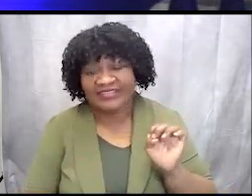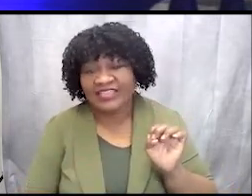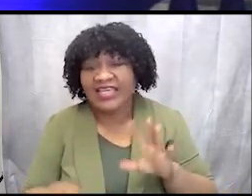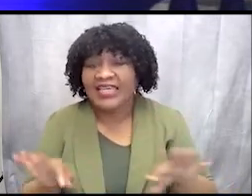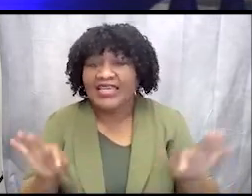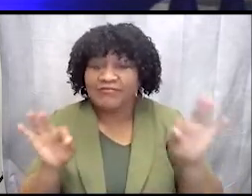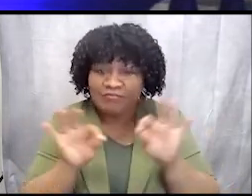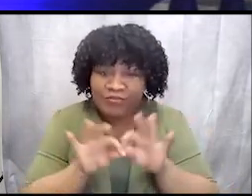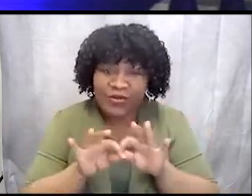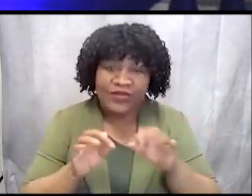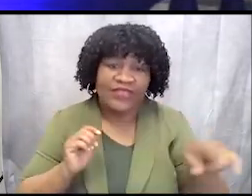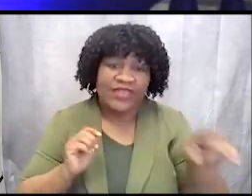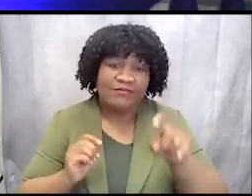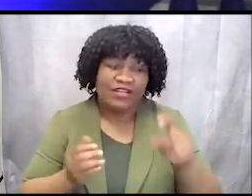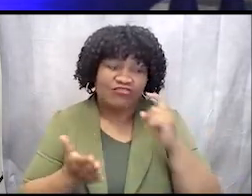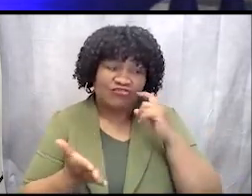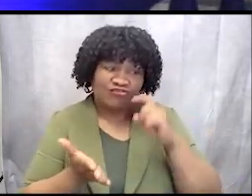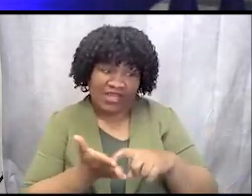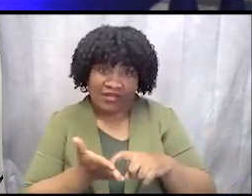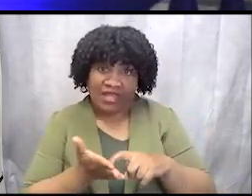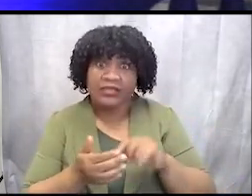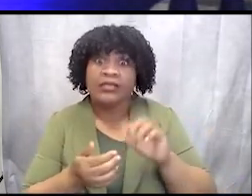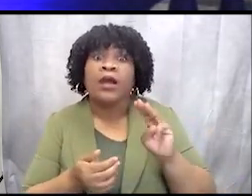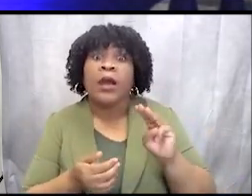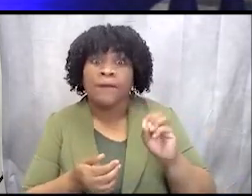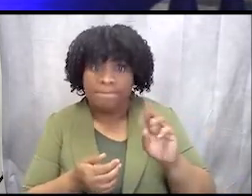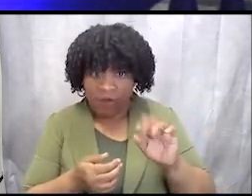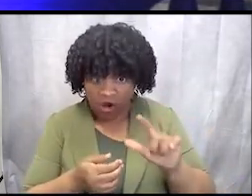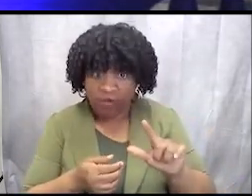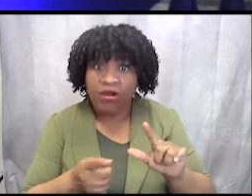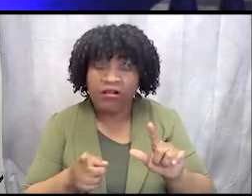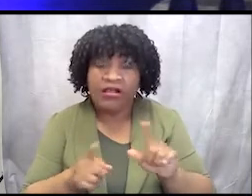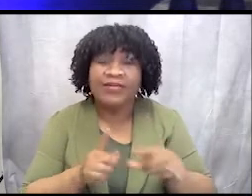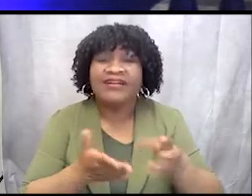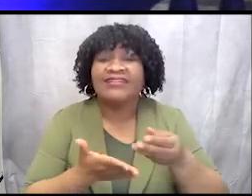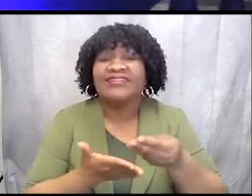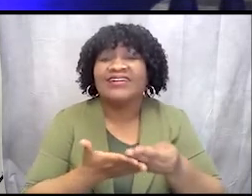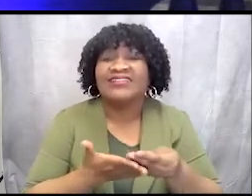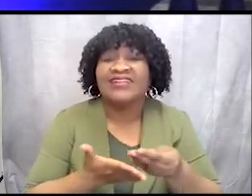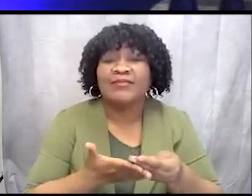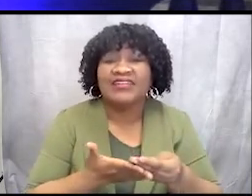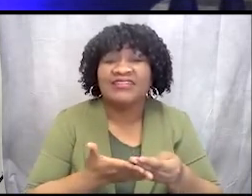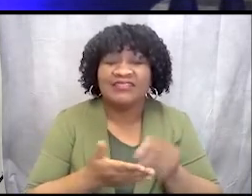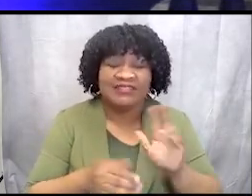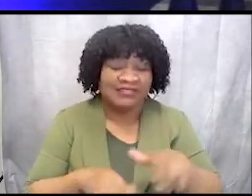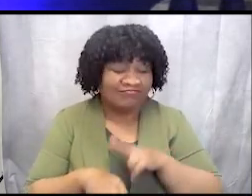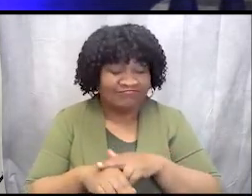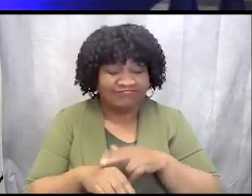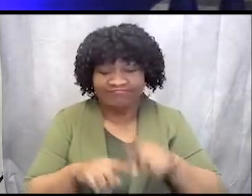even beyond the moral standpoint, that economically our nation will not be able to compete